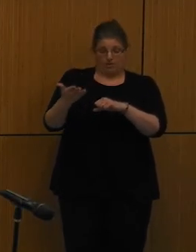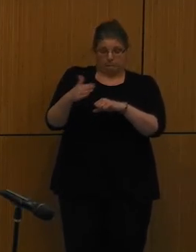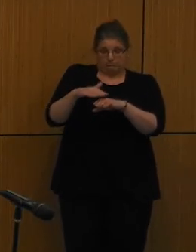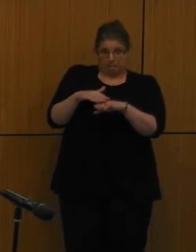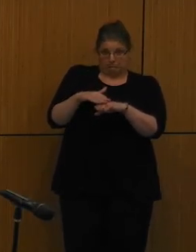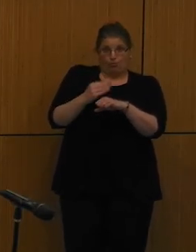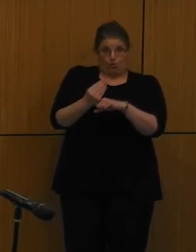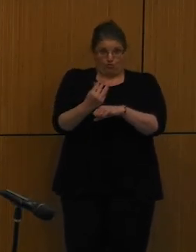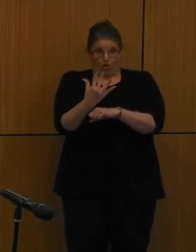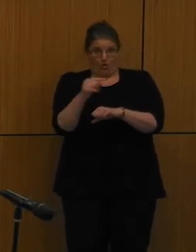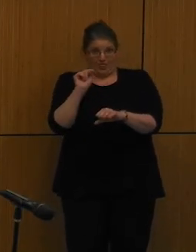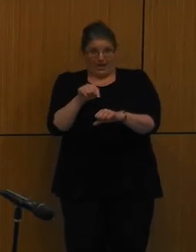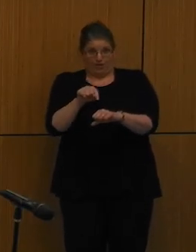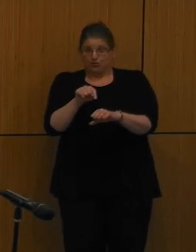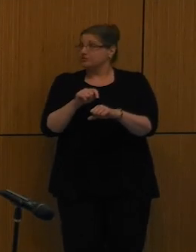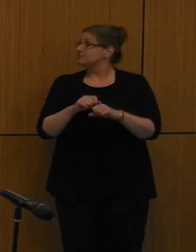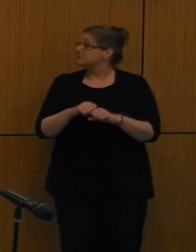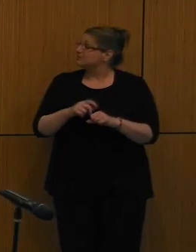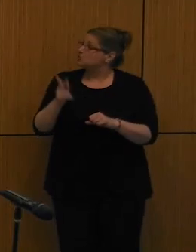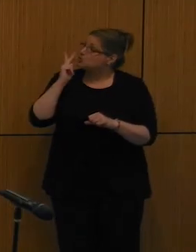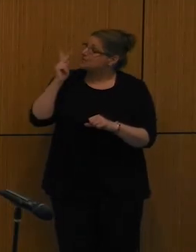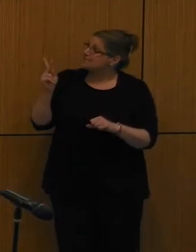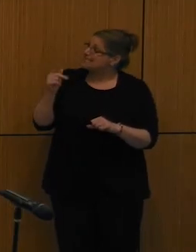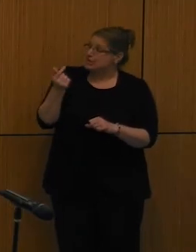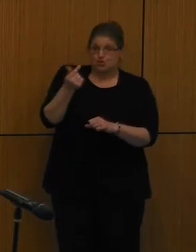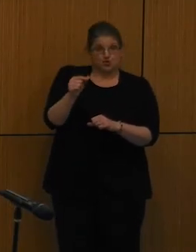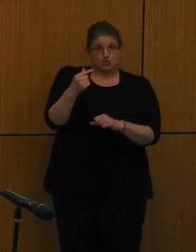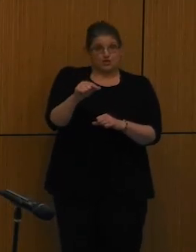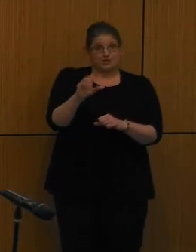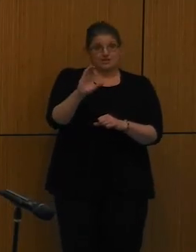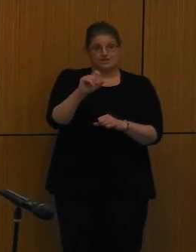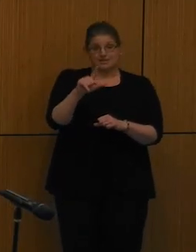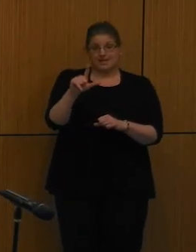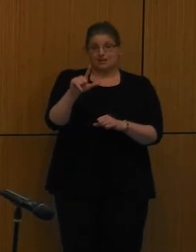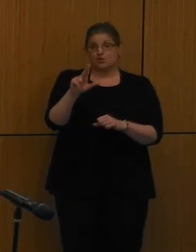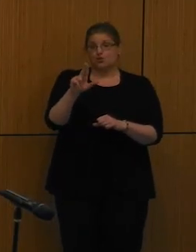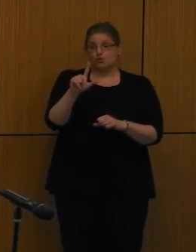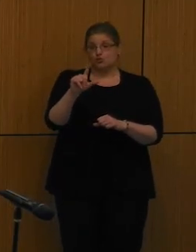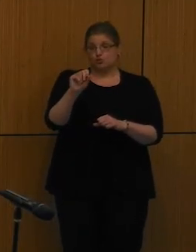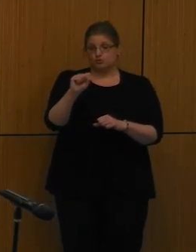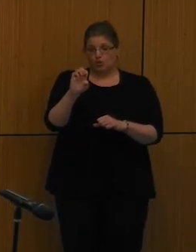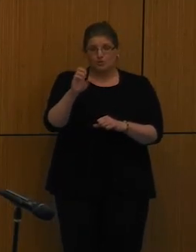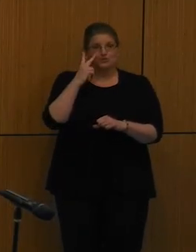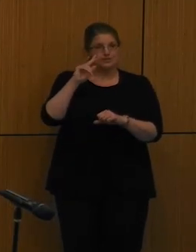So cellulose in here is shown in green. The cells. You can see this shape of the cells in orange.